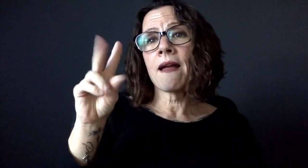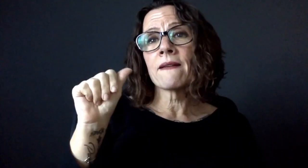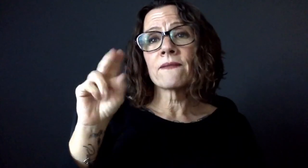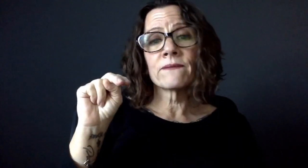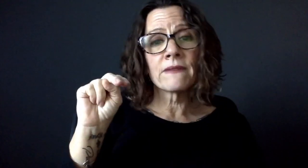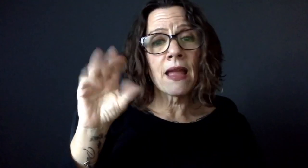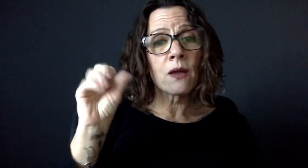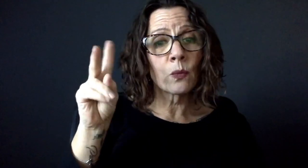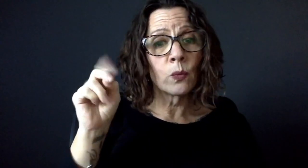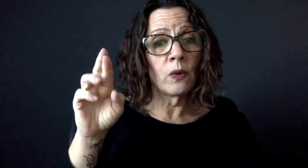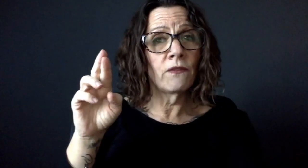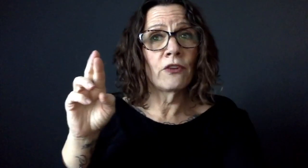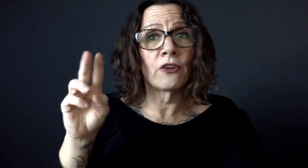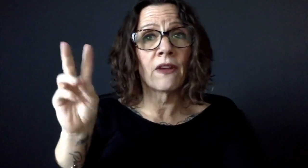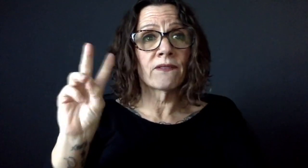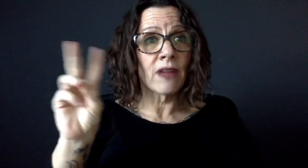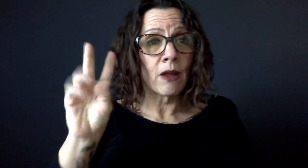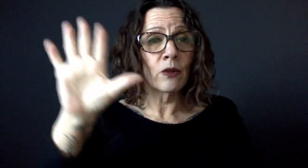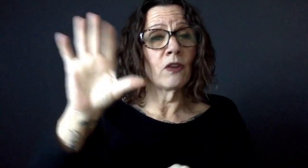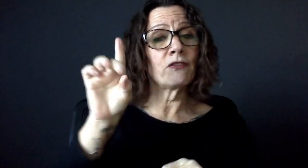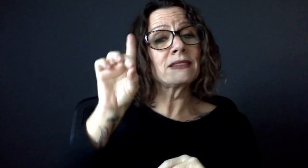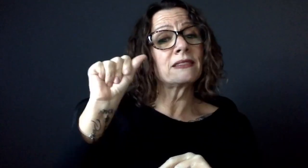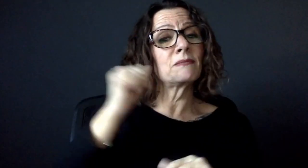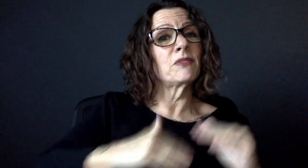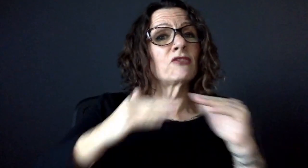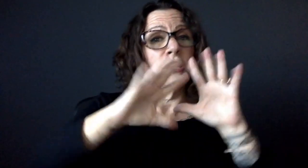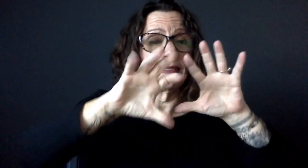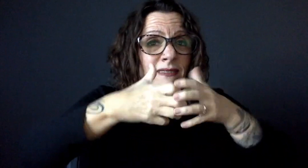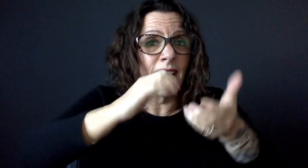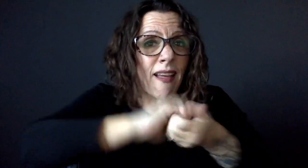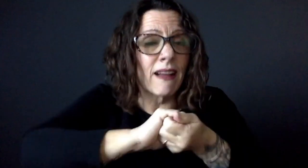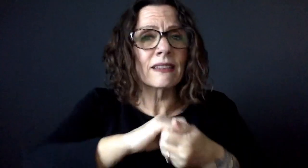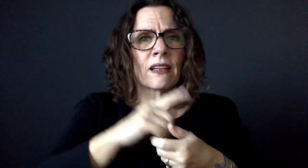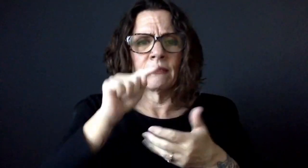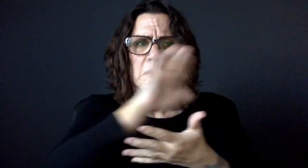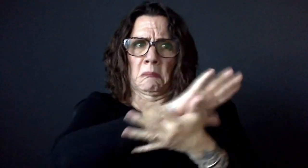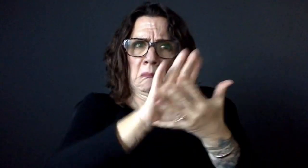and Vancouver’s Disability Justice Collective